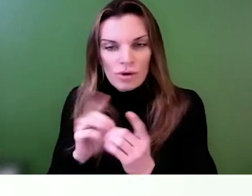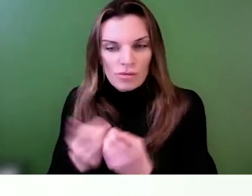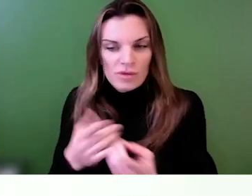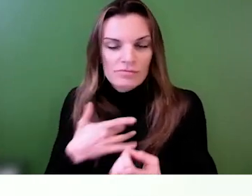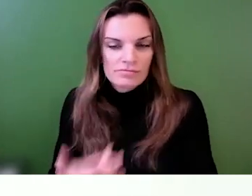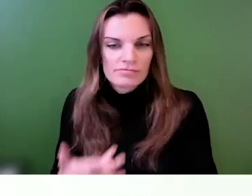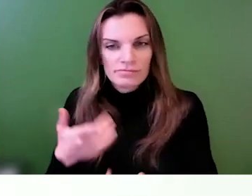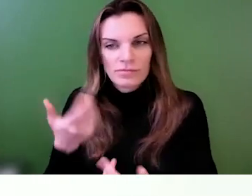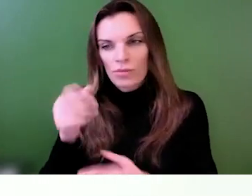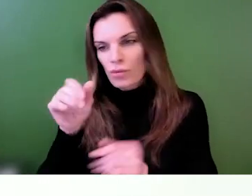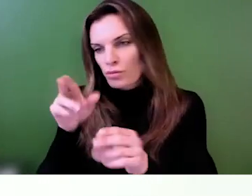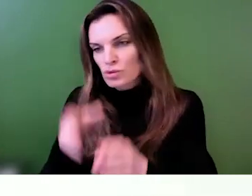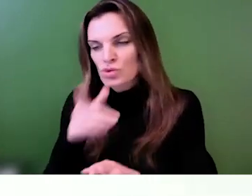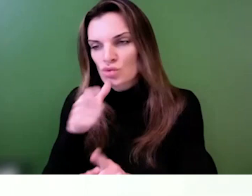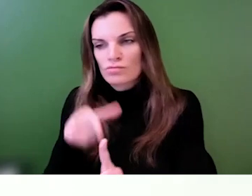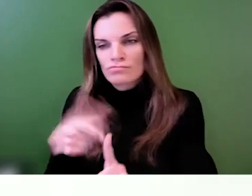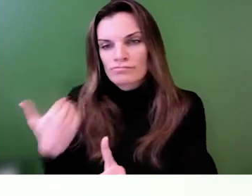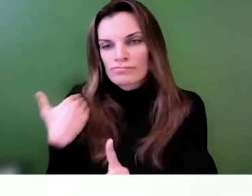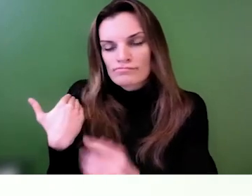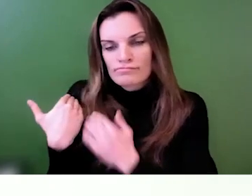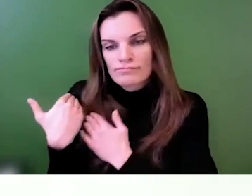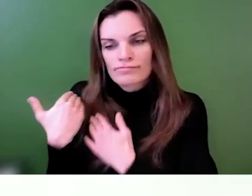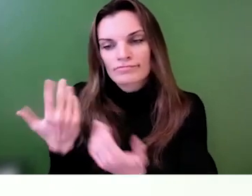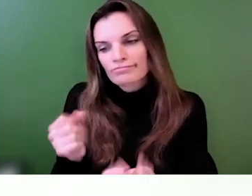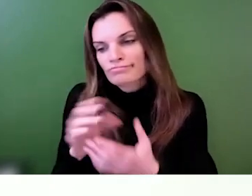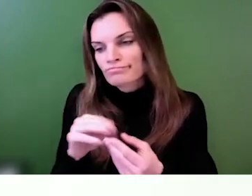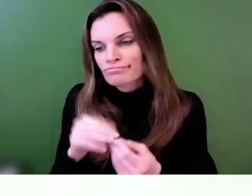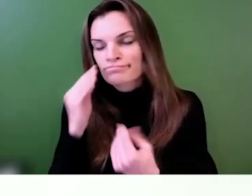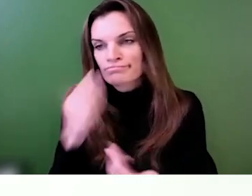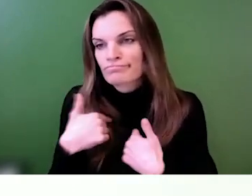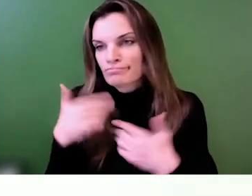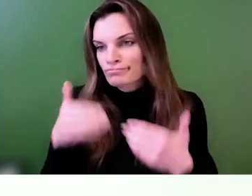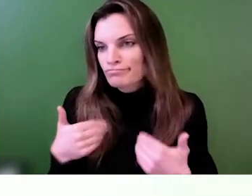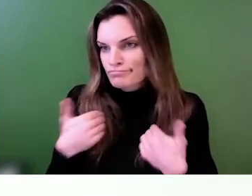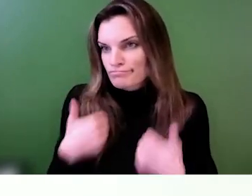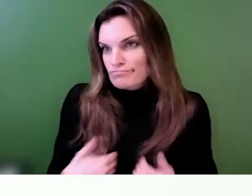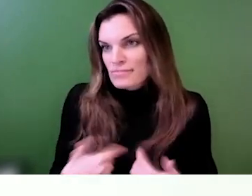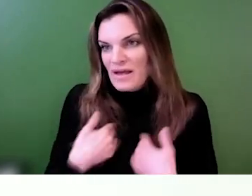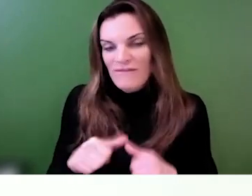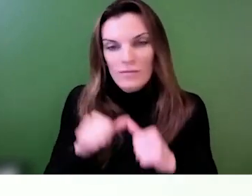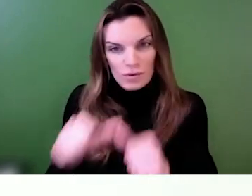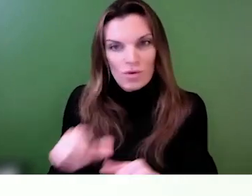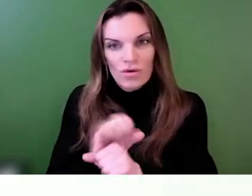person. And, again, say, you know, I'm a person with long COVID. I'm experiencing brain